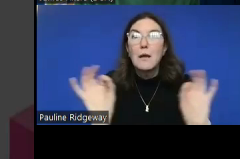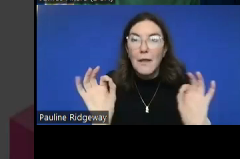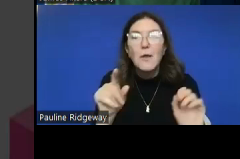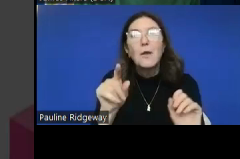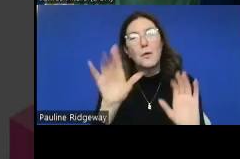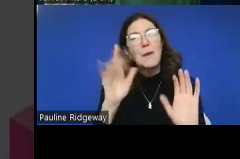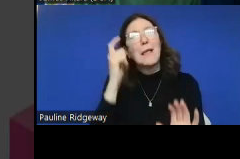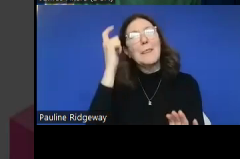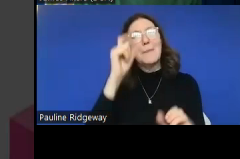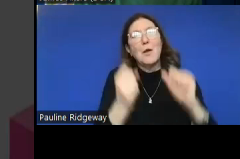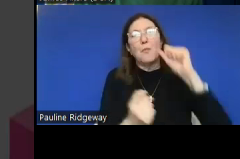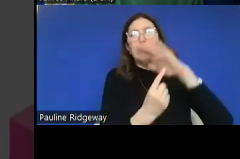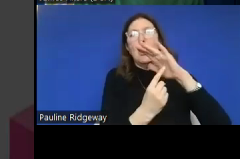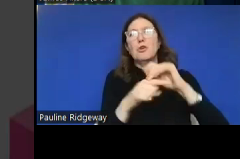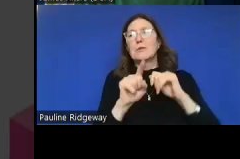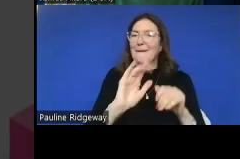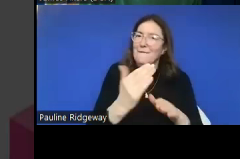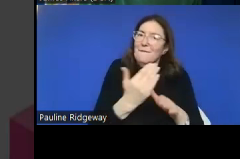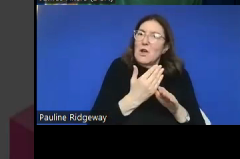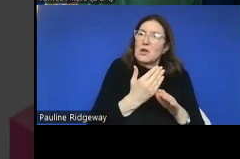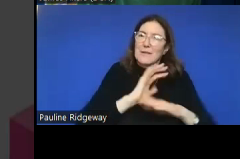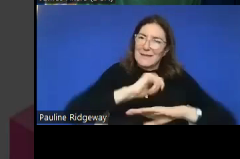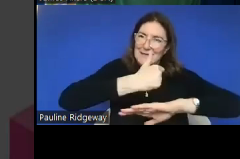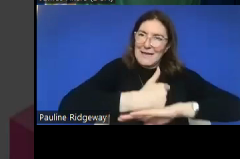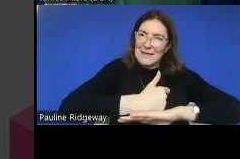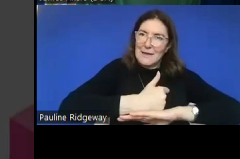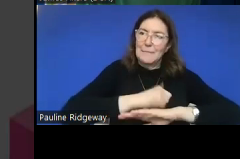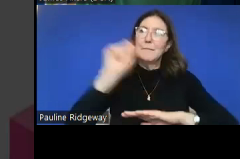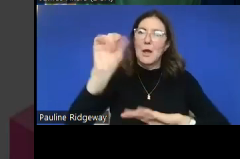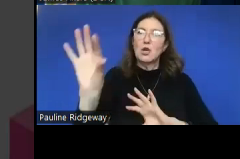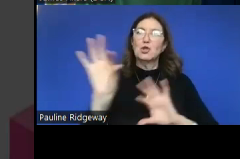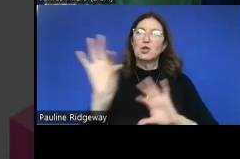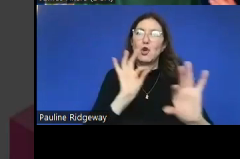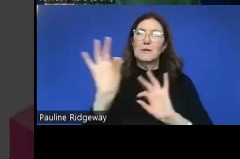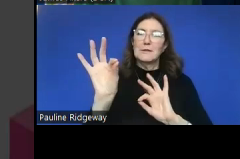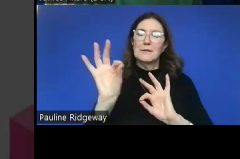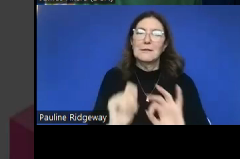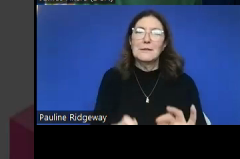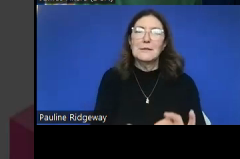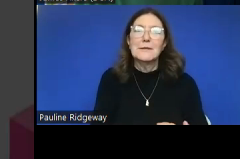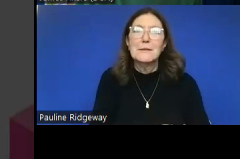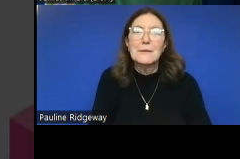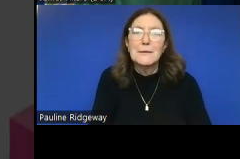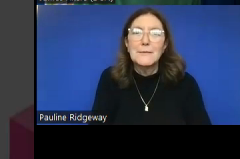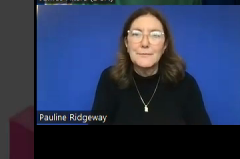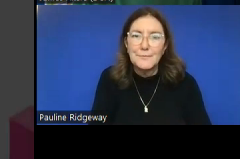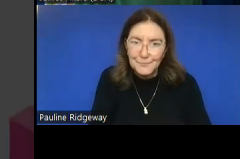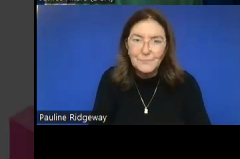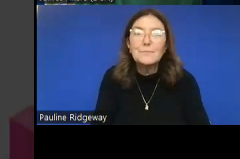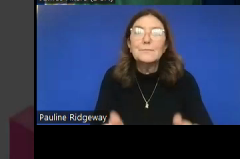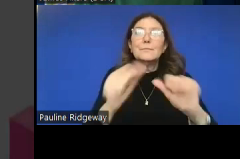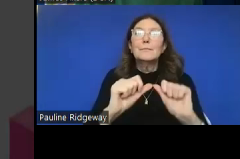as a priority of setting up. One further, the digital agency, which is really good